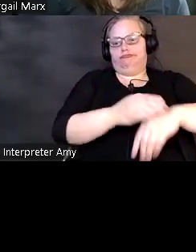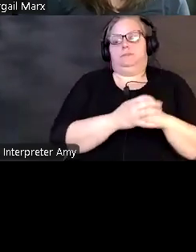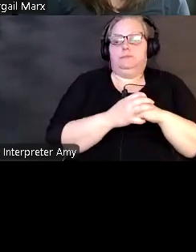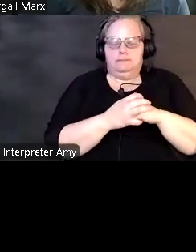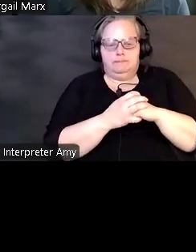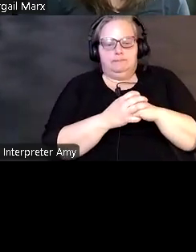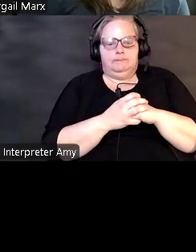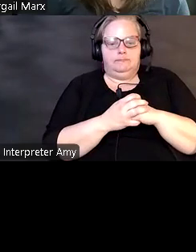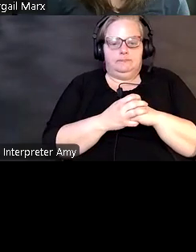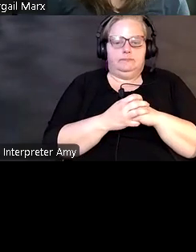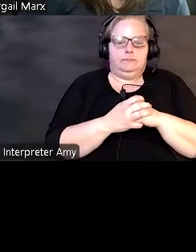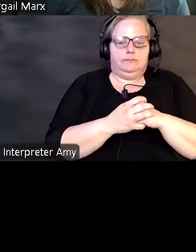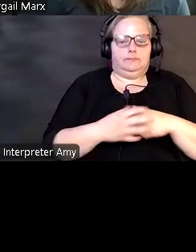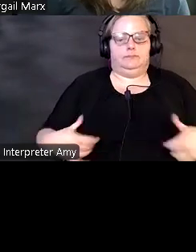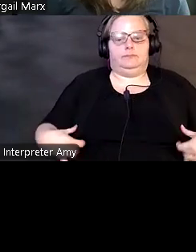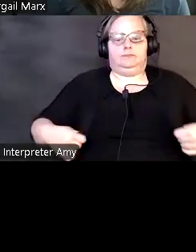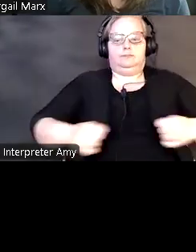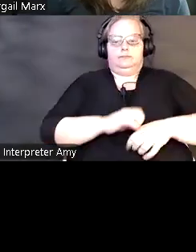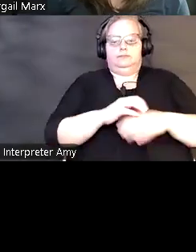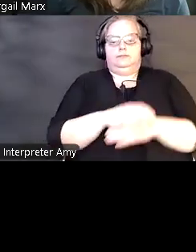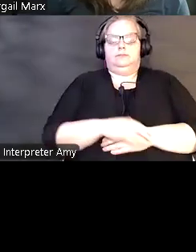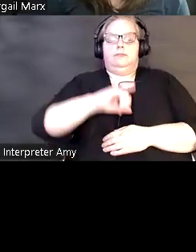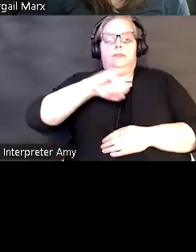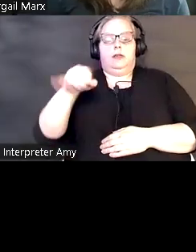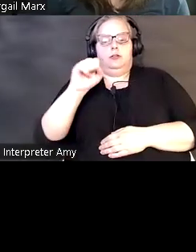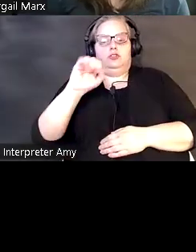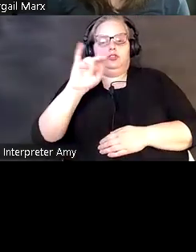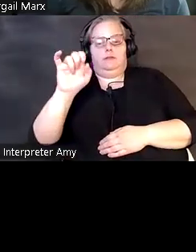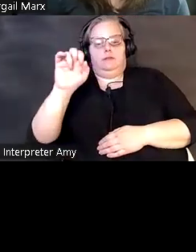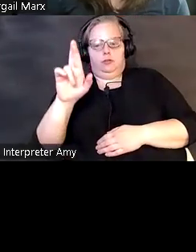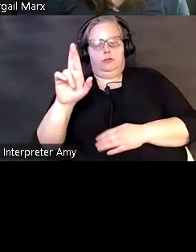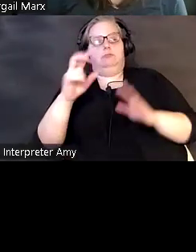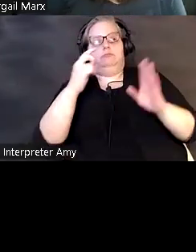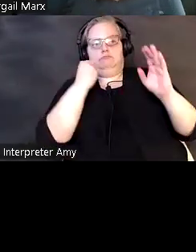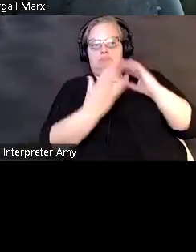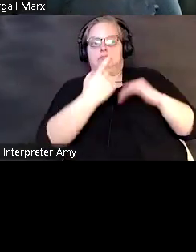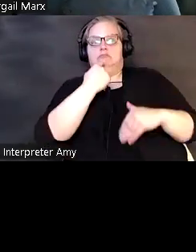Jennifer: I would also jump in and say a lot of kids really like the voice control things.